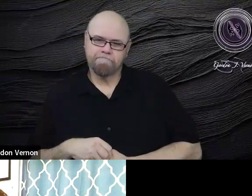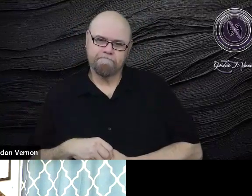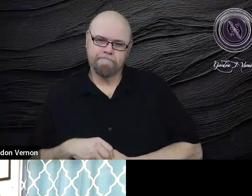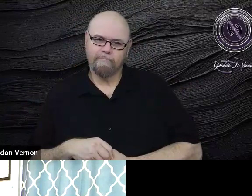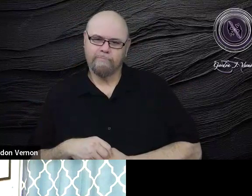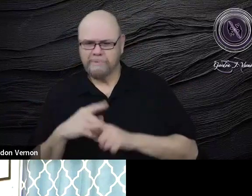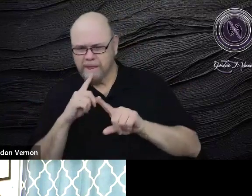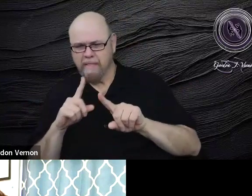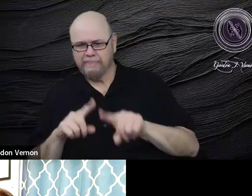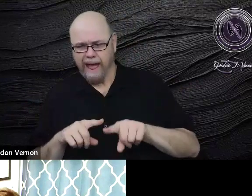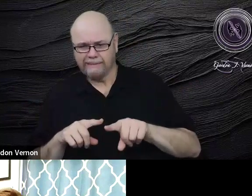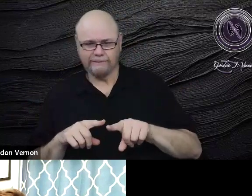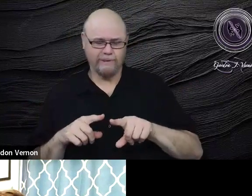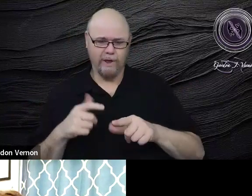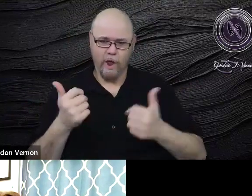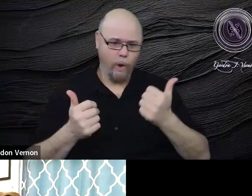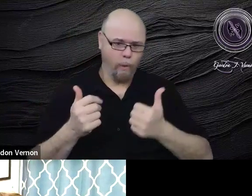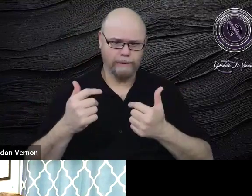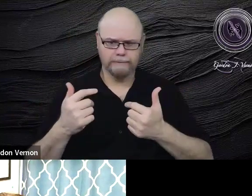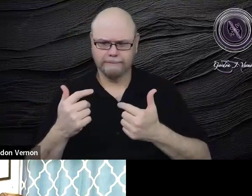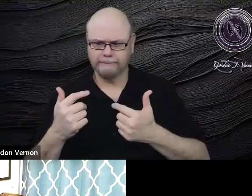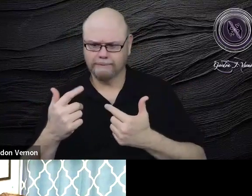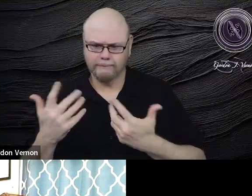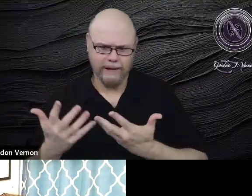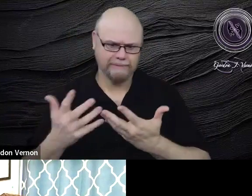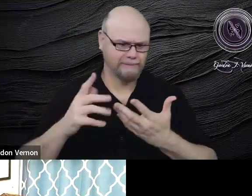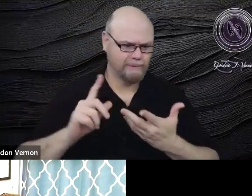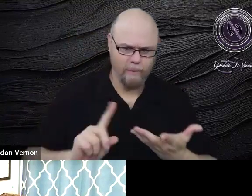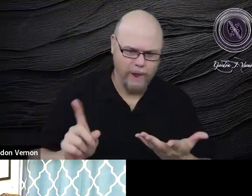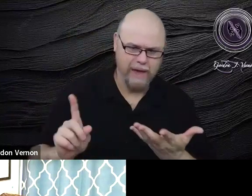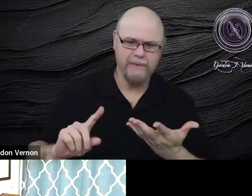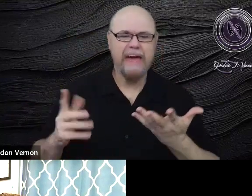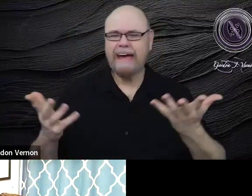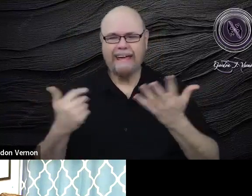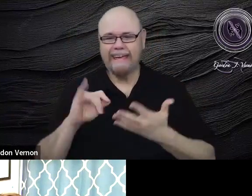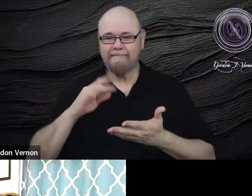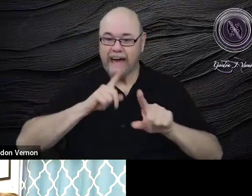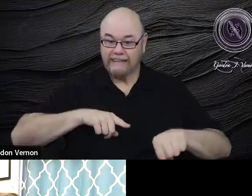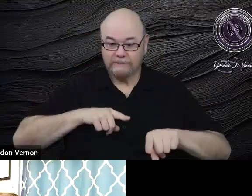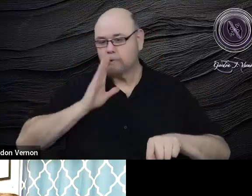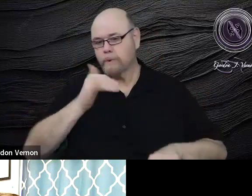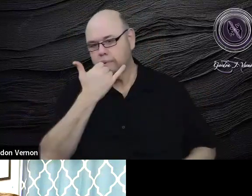of how distraction varies in three-dimensional space.